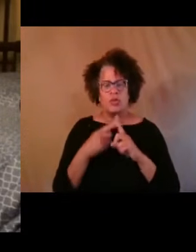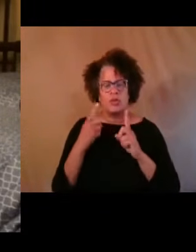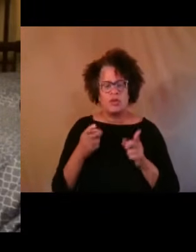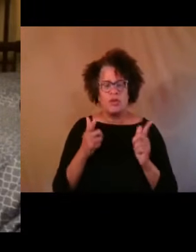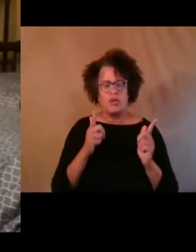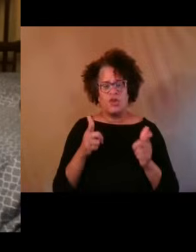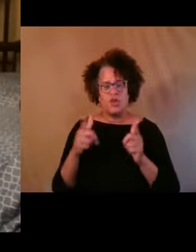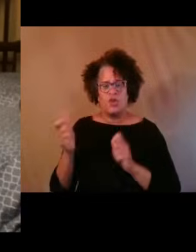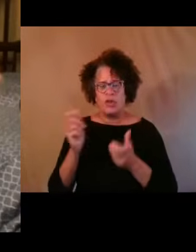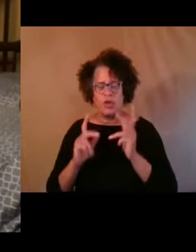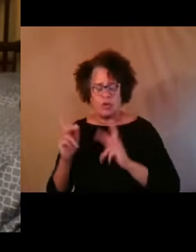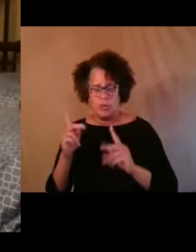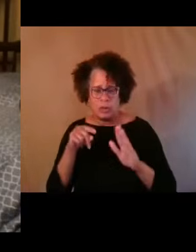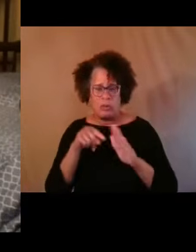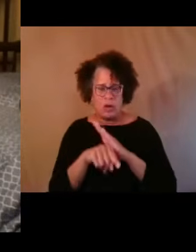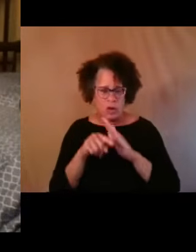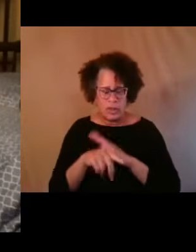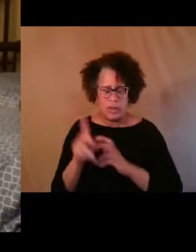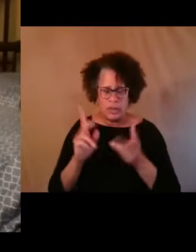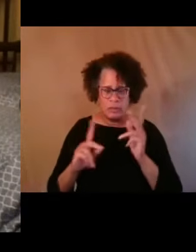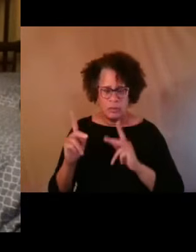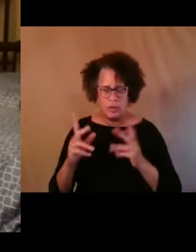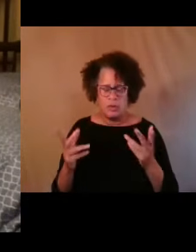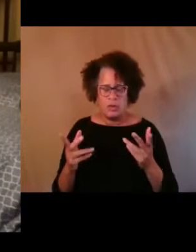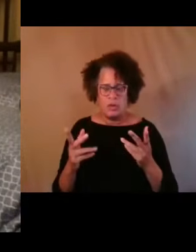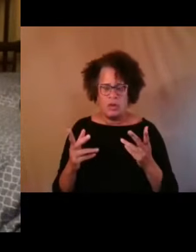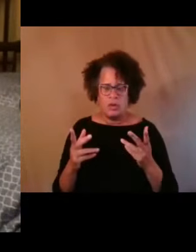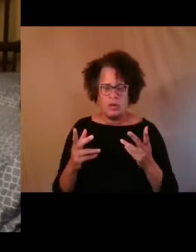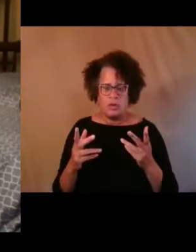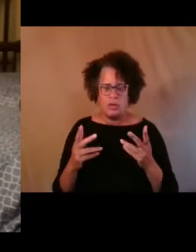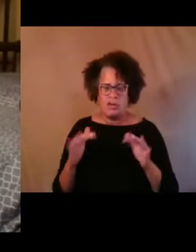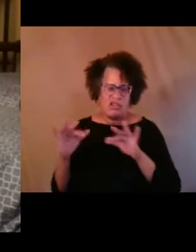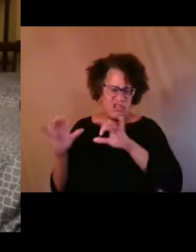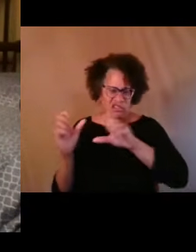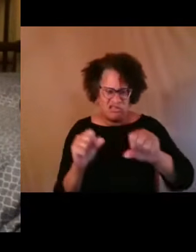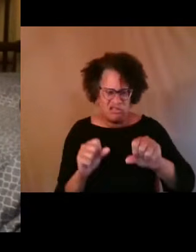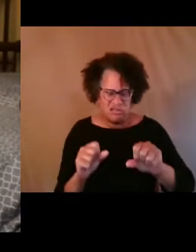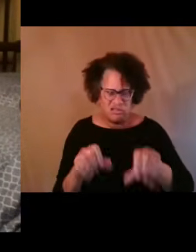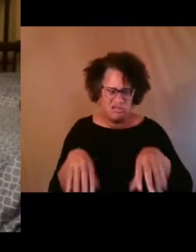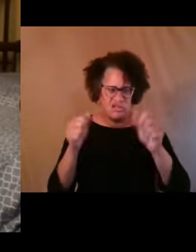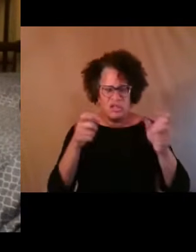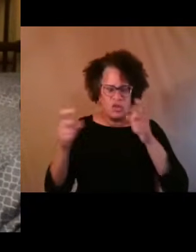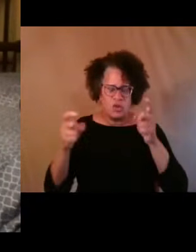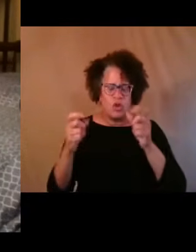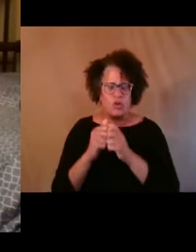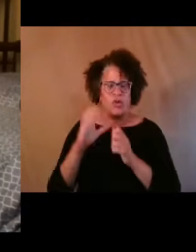or charging the Capitol, those people have profound spirits as well,